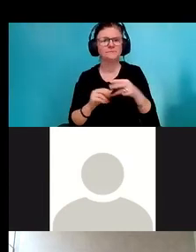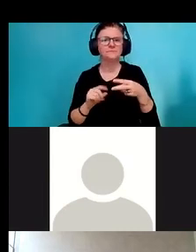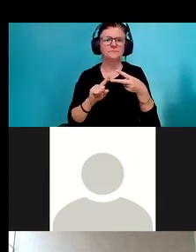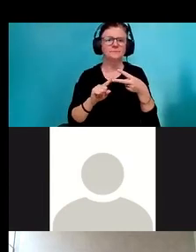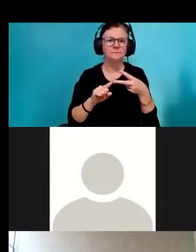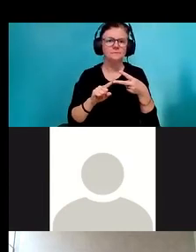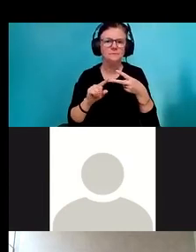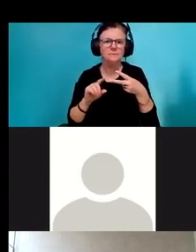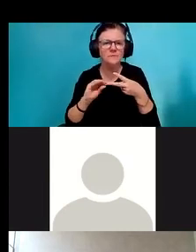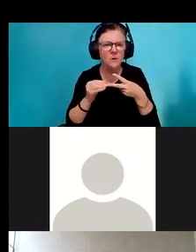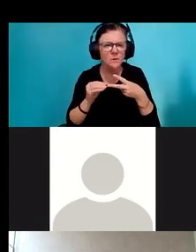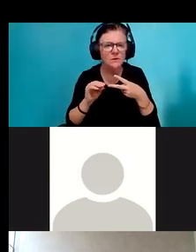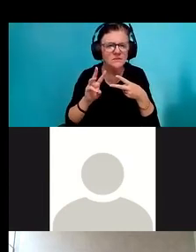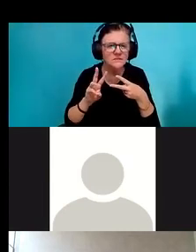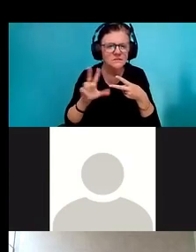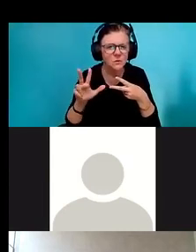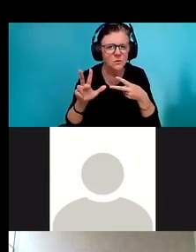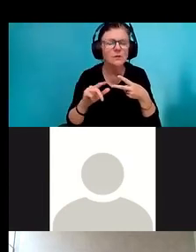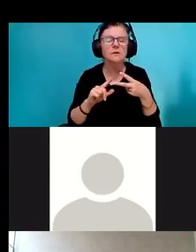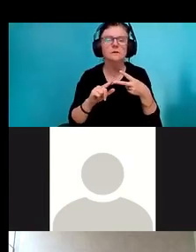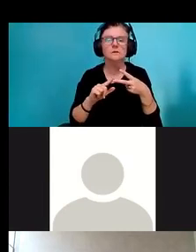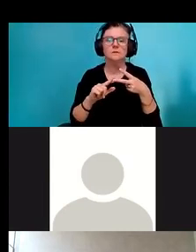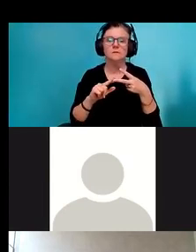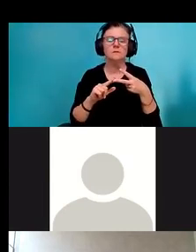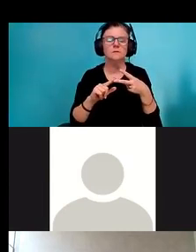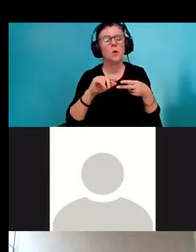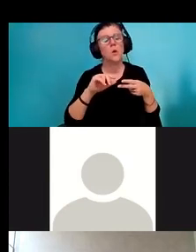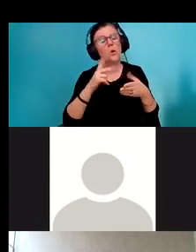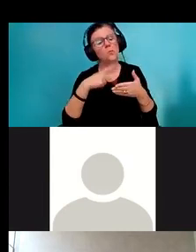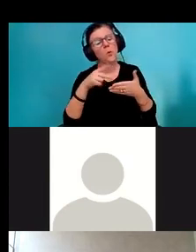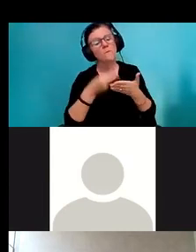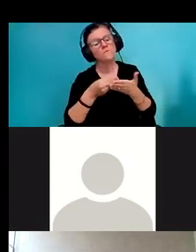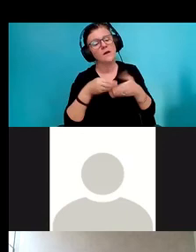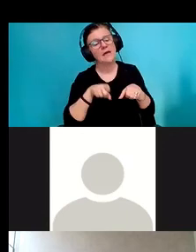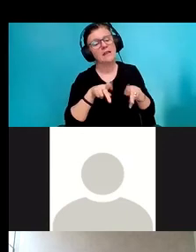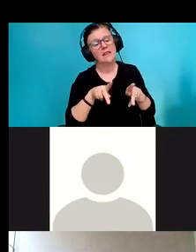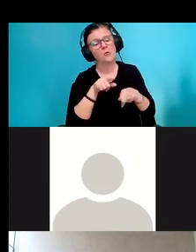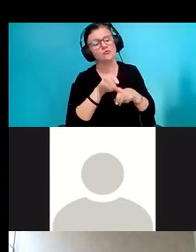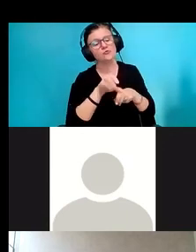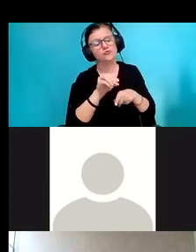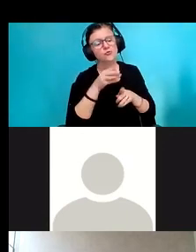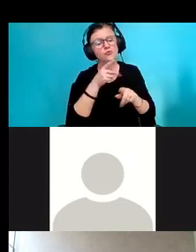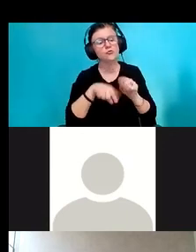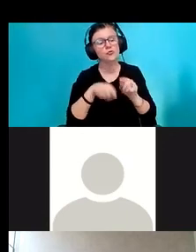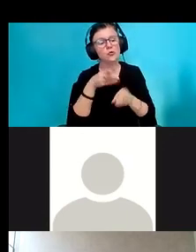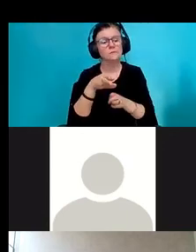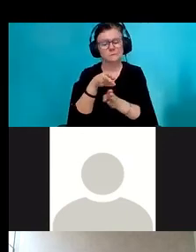asks, what has program funding allowed you to do that you could not do prior to receiving this funding?